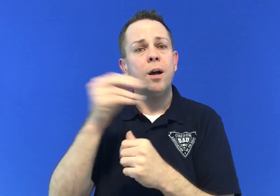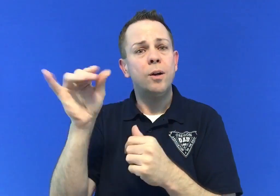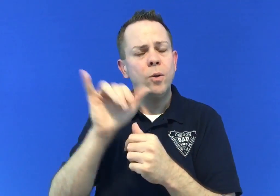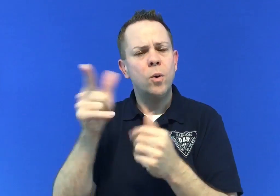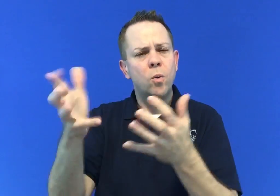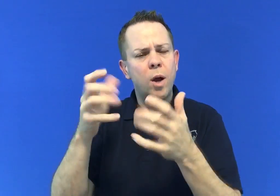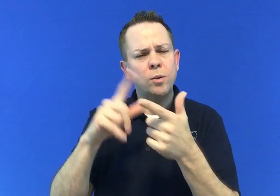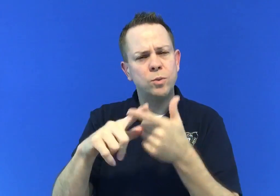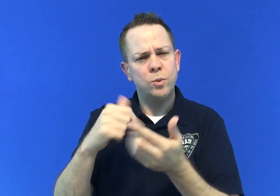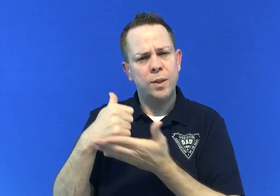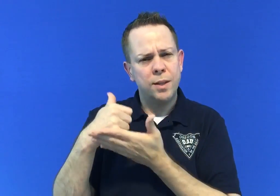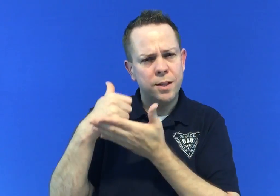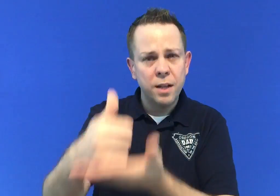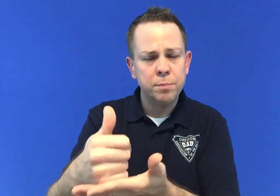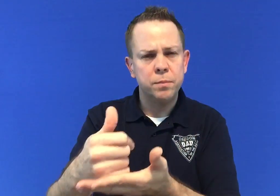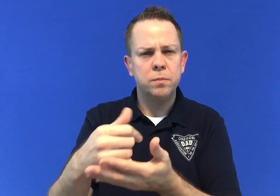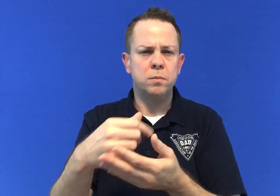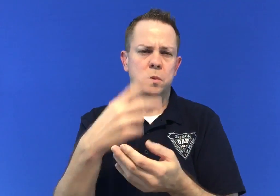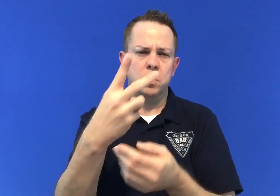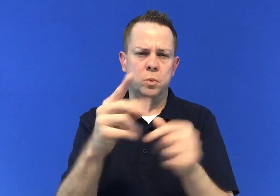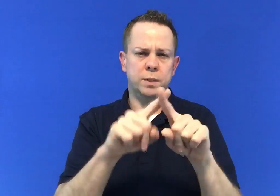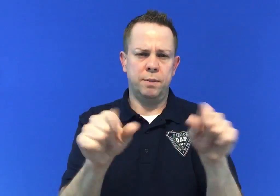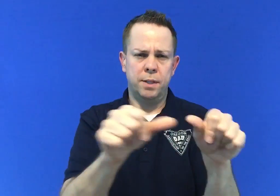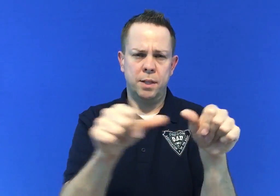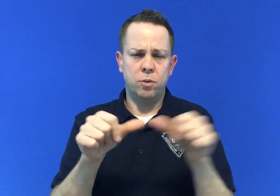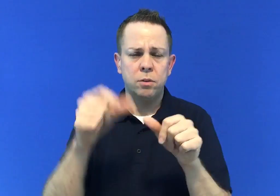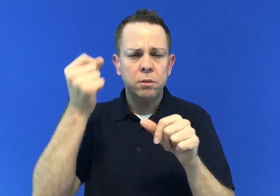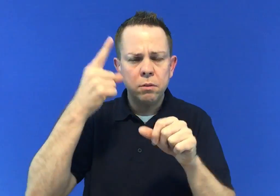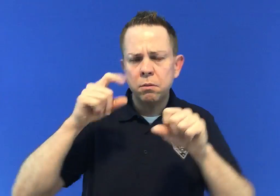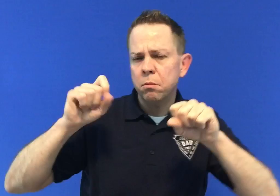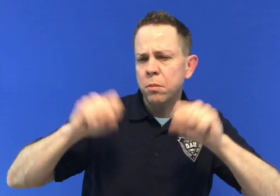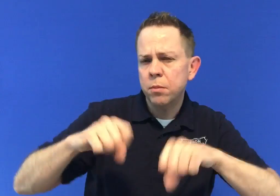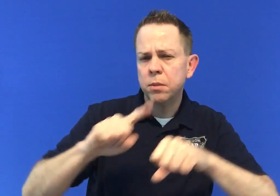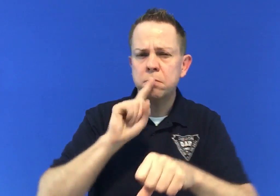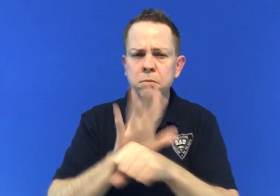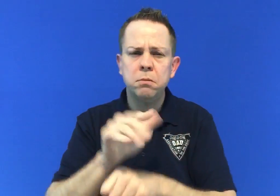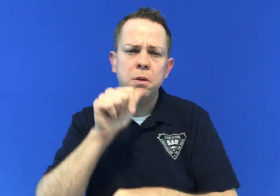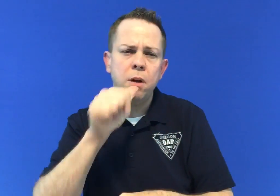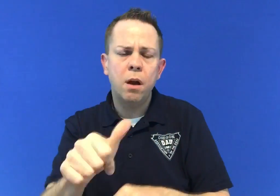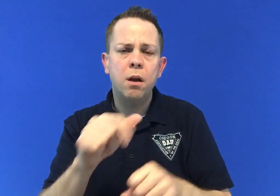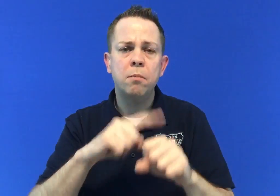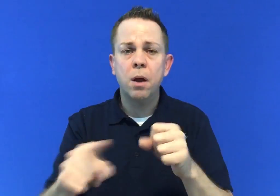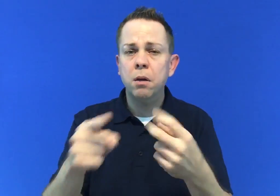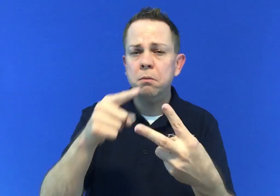and to help two different possible areas: